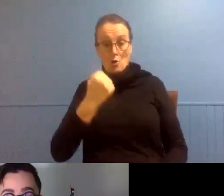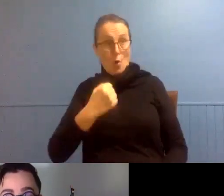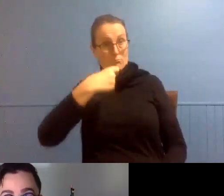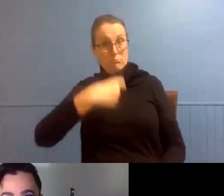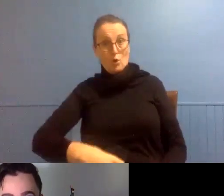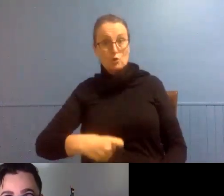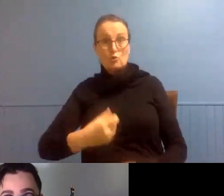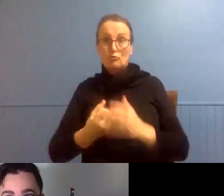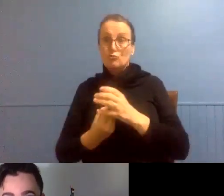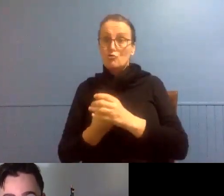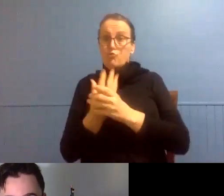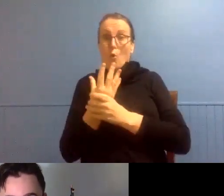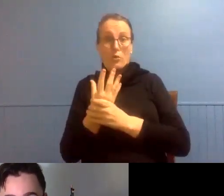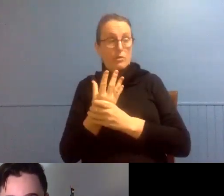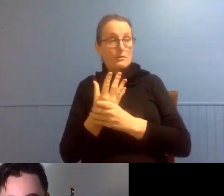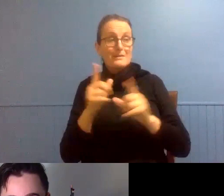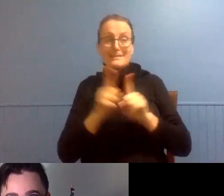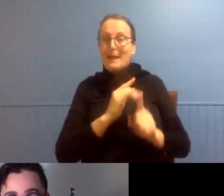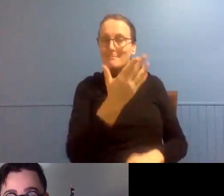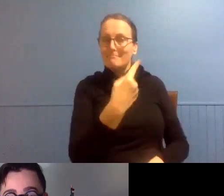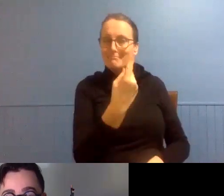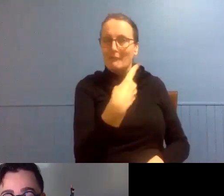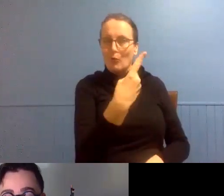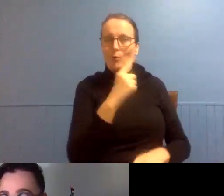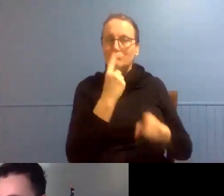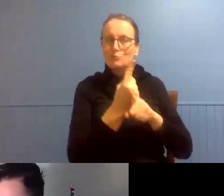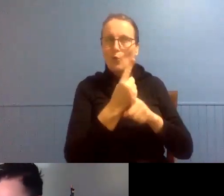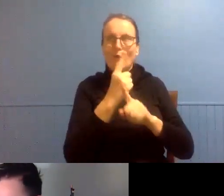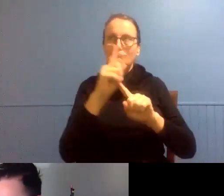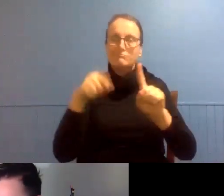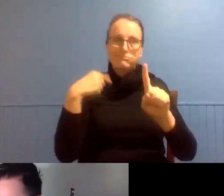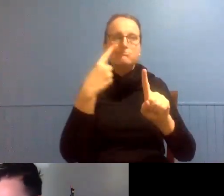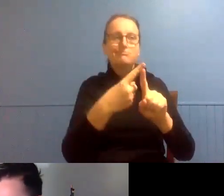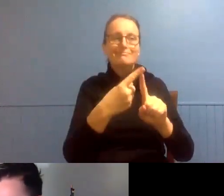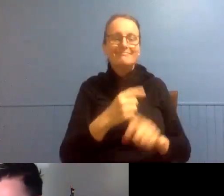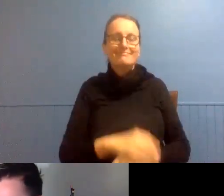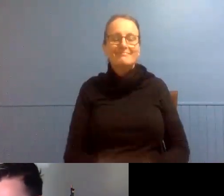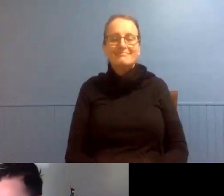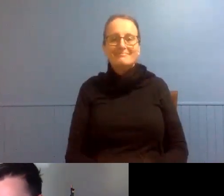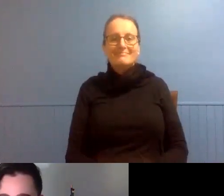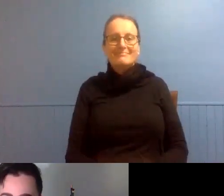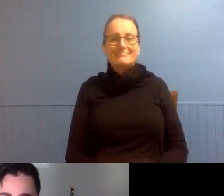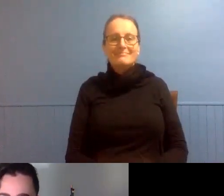I have talked about this in great length before, you know, there's